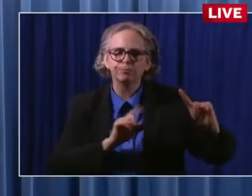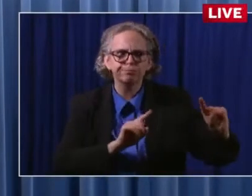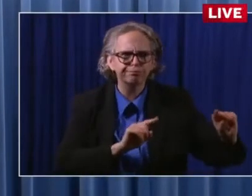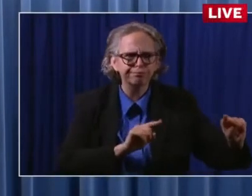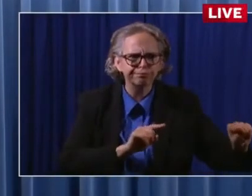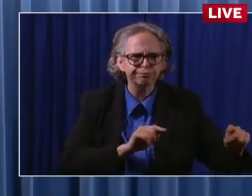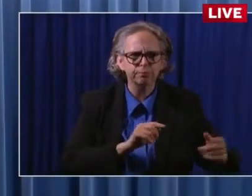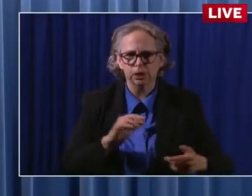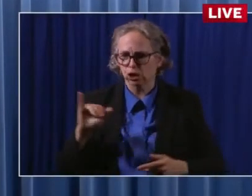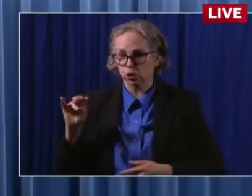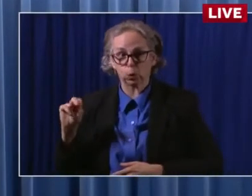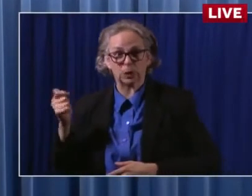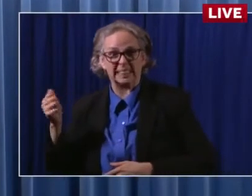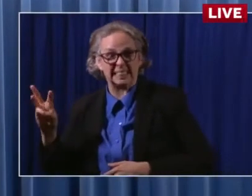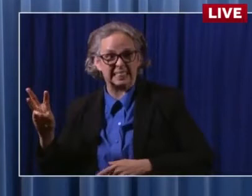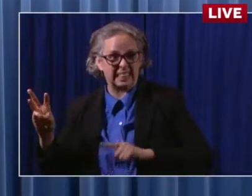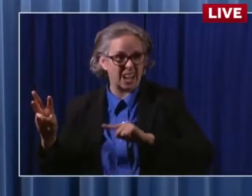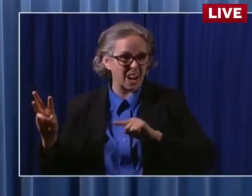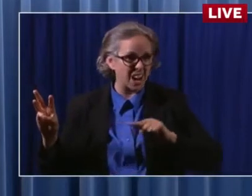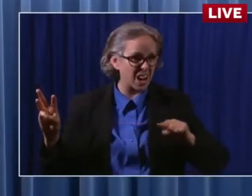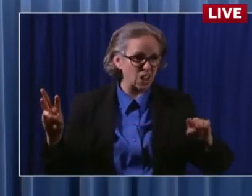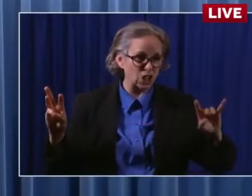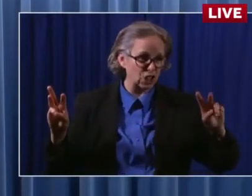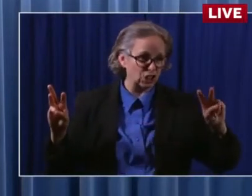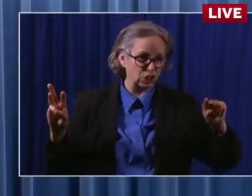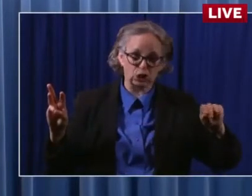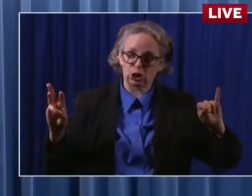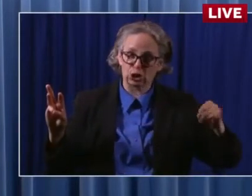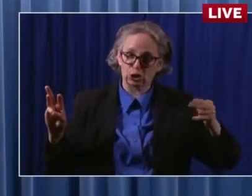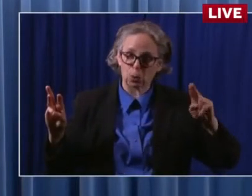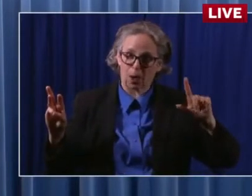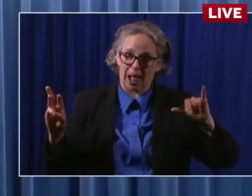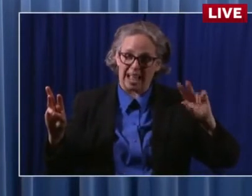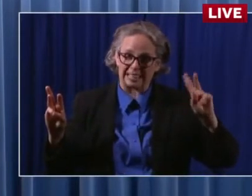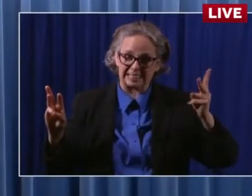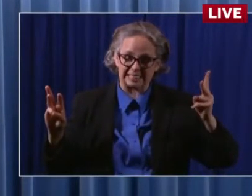MORE PEOPLE ARE VISITING THEIR DOCTORS AND BEING DIAGNOSED WITH COVID-19.